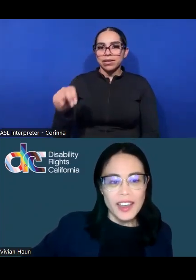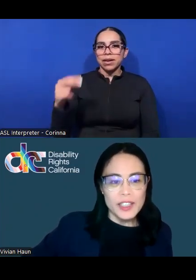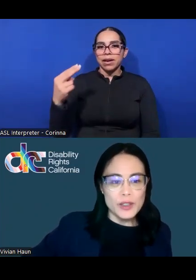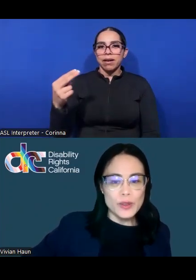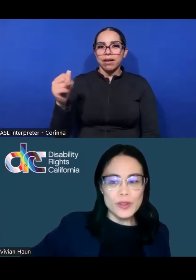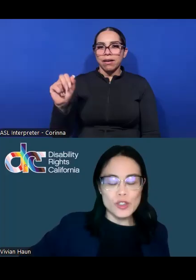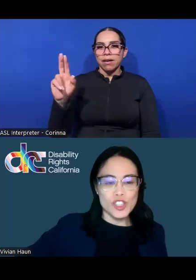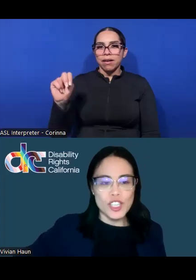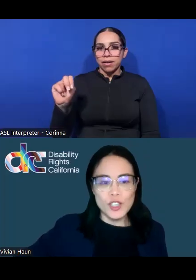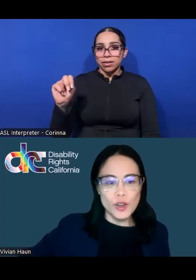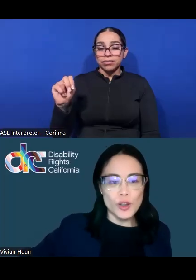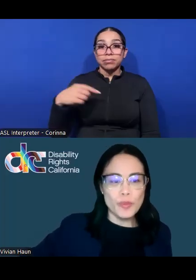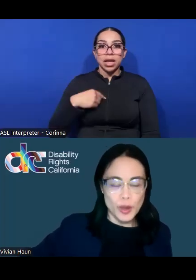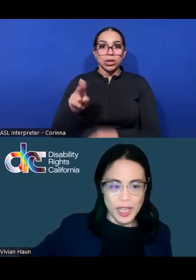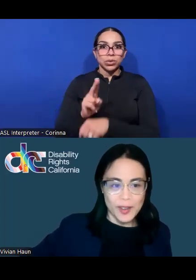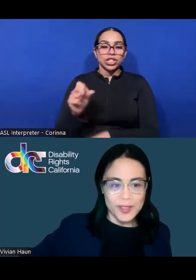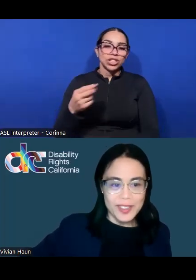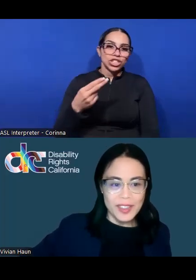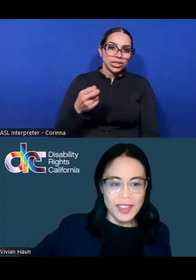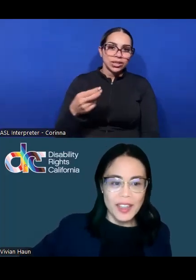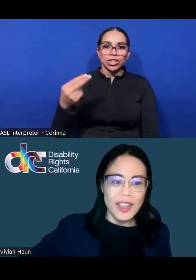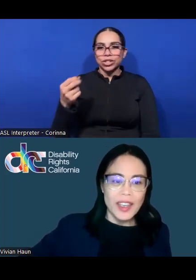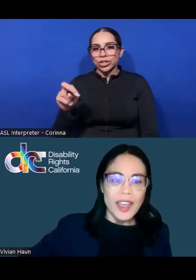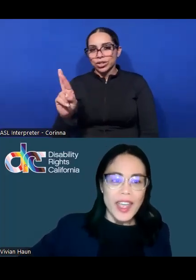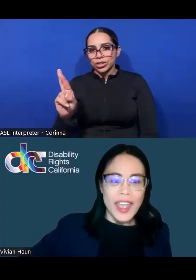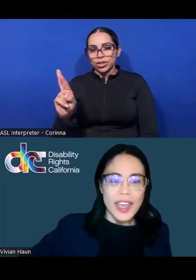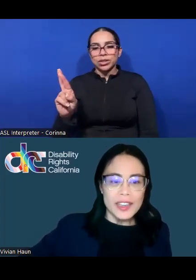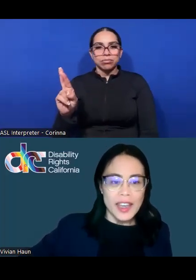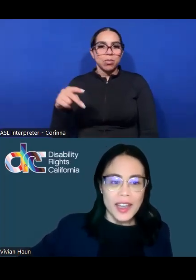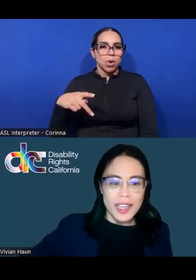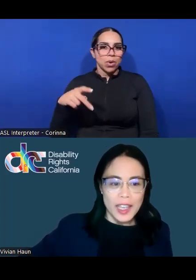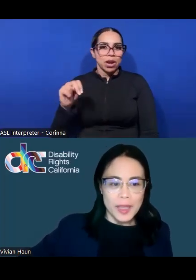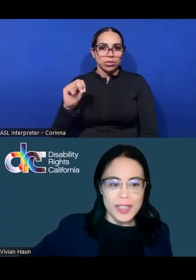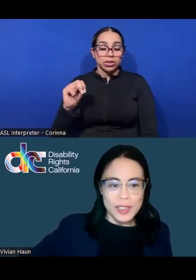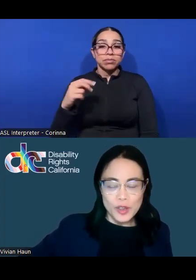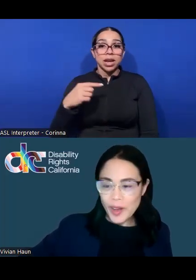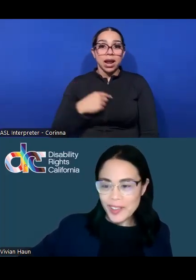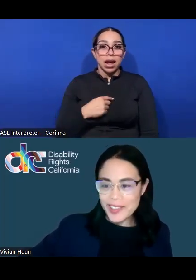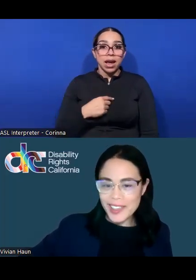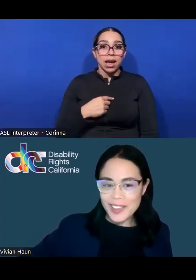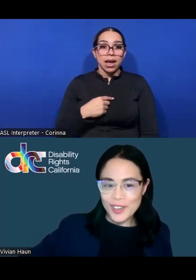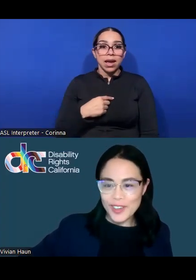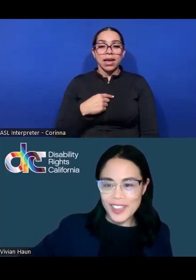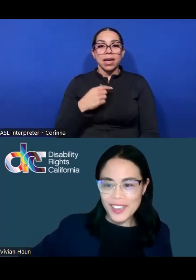I use she/her pronouns and I am a senior policy attorney